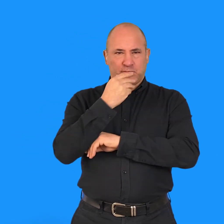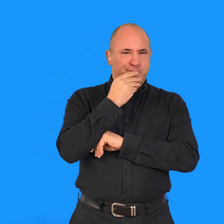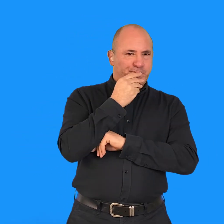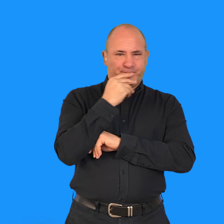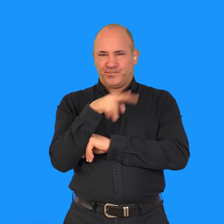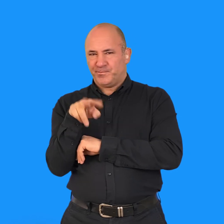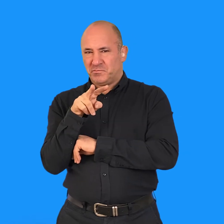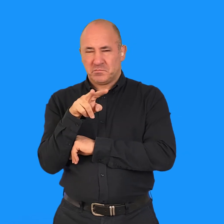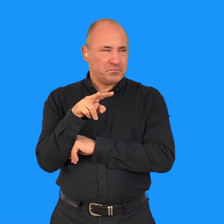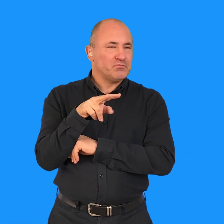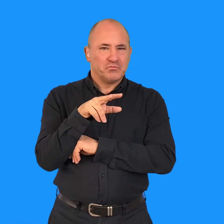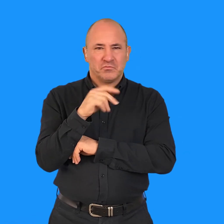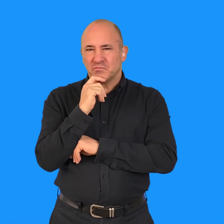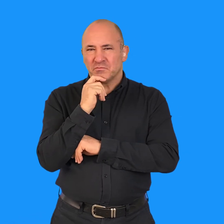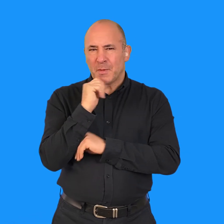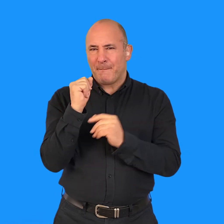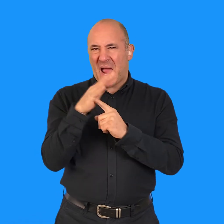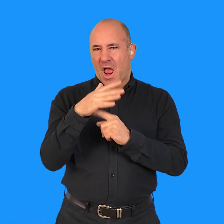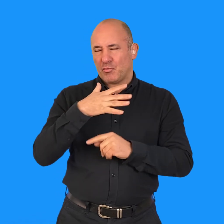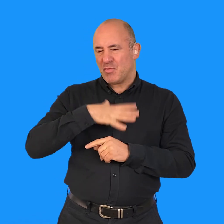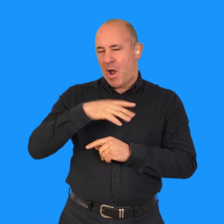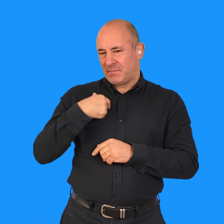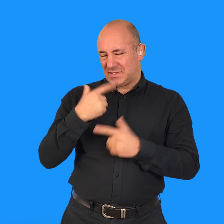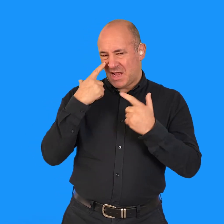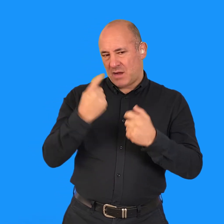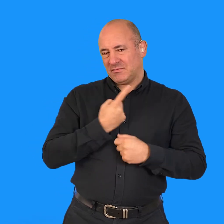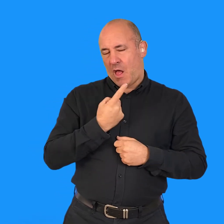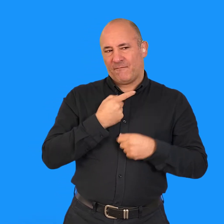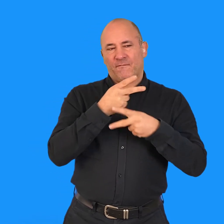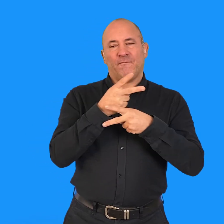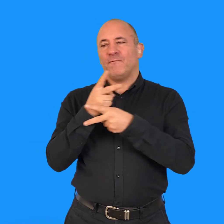that I look at the space that I am in and making sure that I can think about,